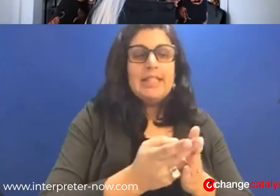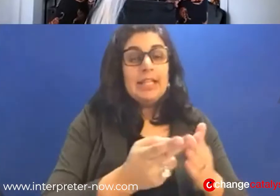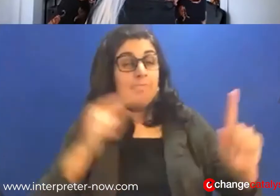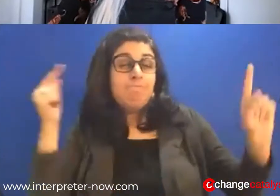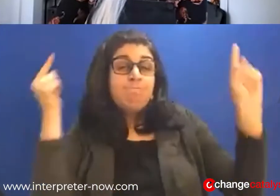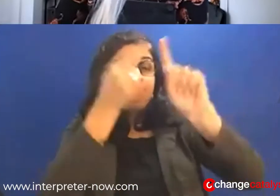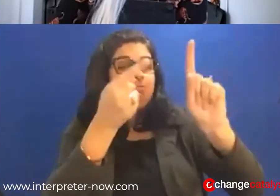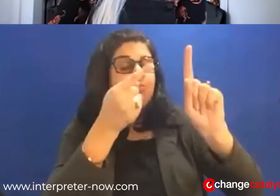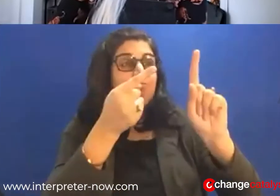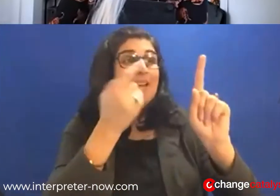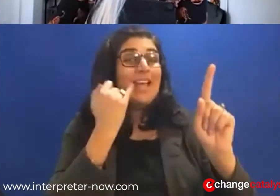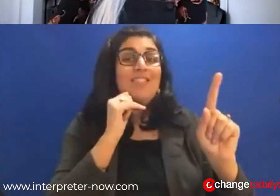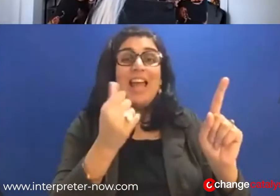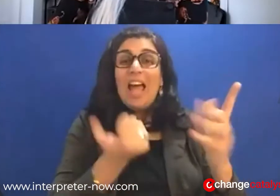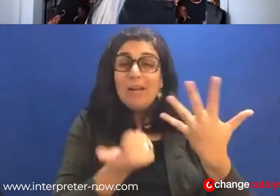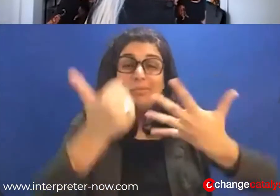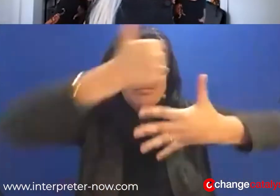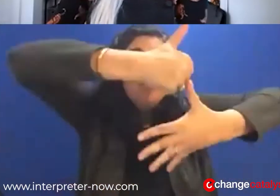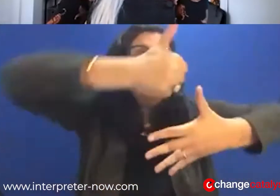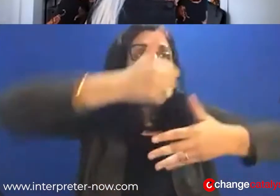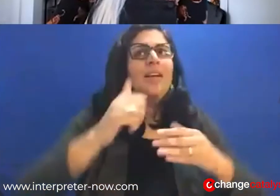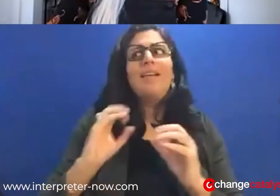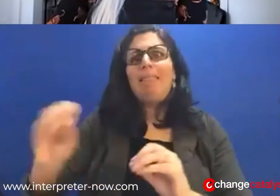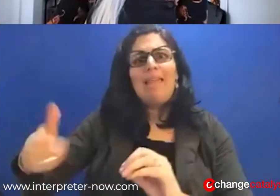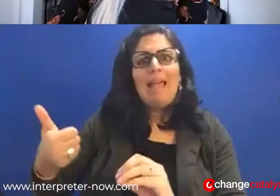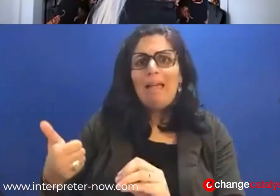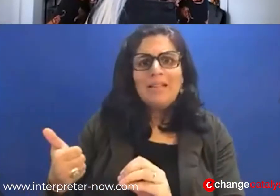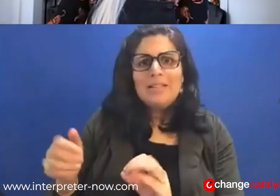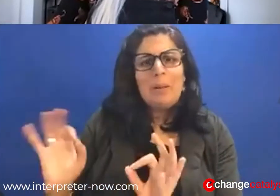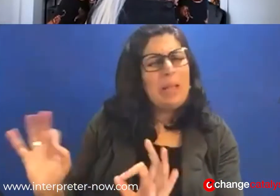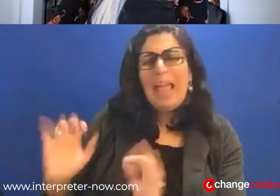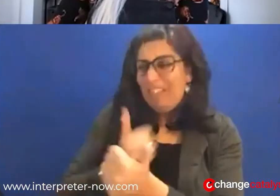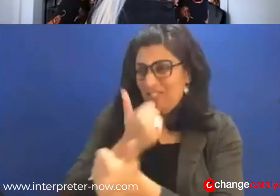We could do all the growth and engagement and everything in the world, but we're not